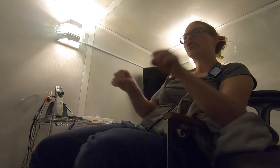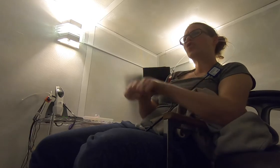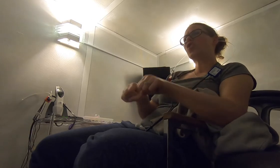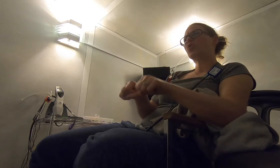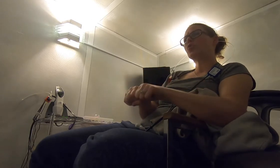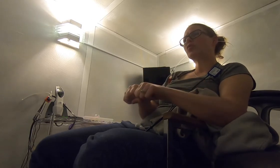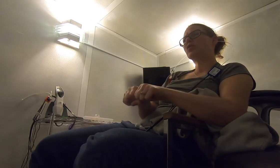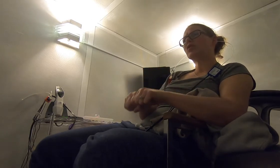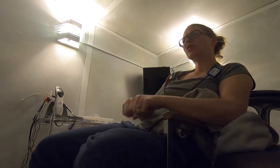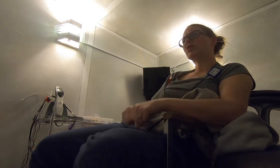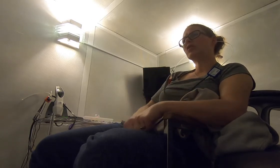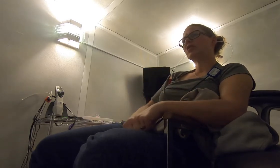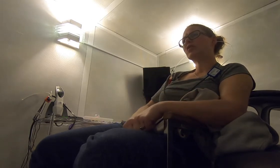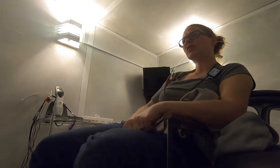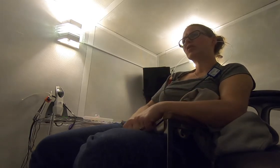shoes